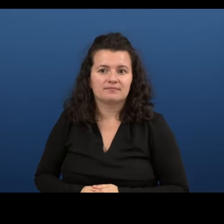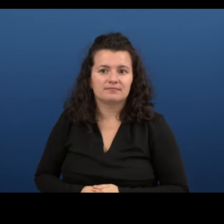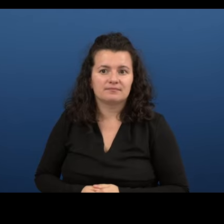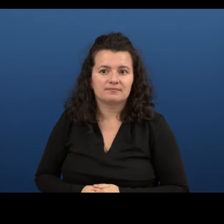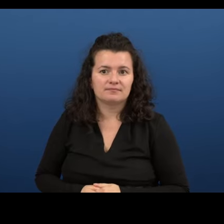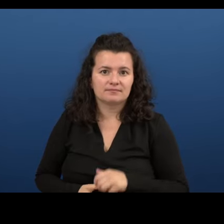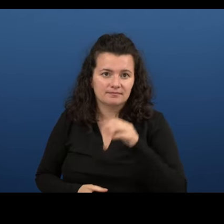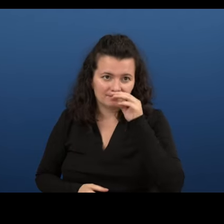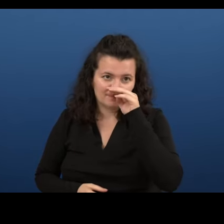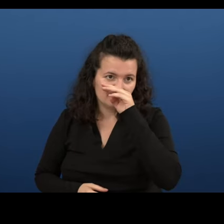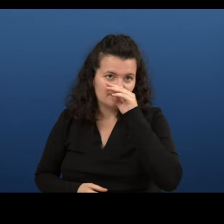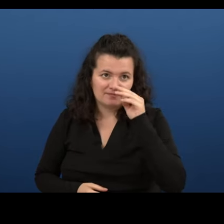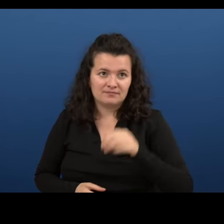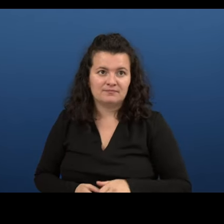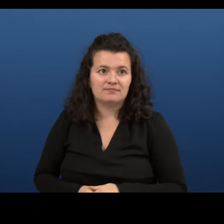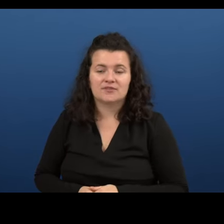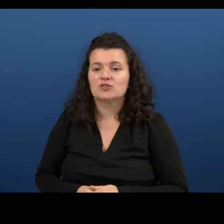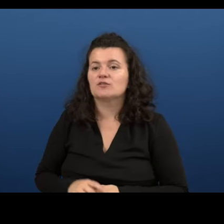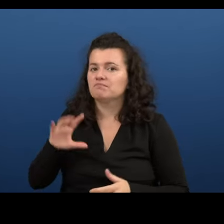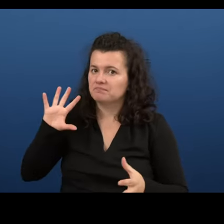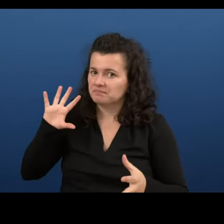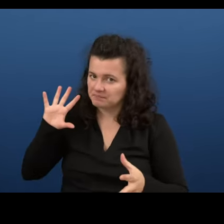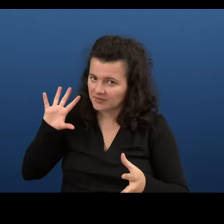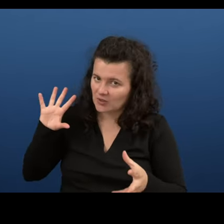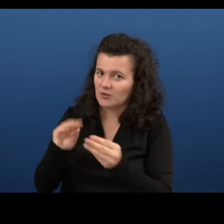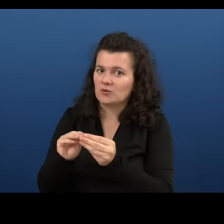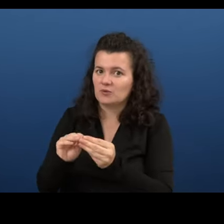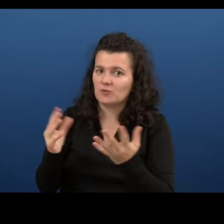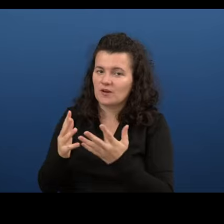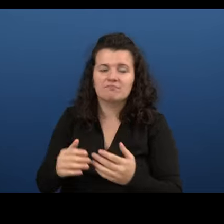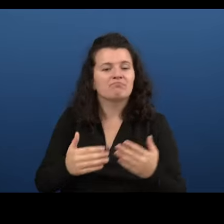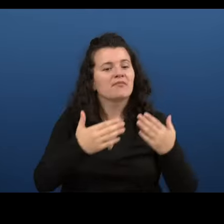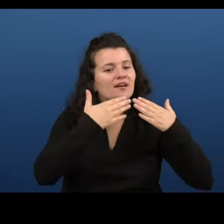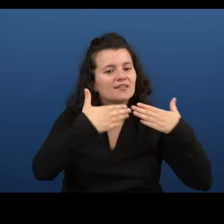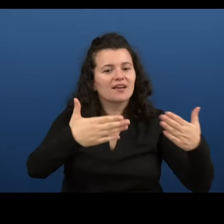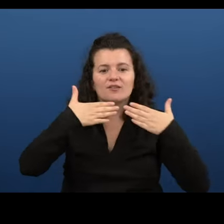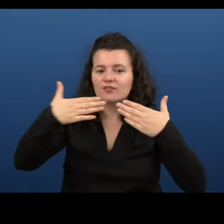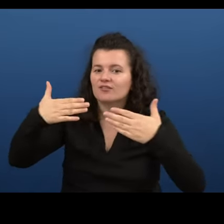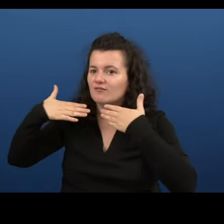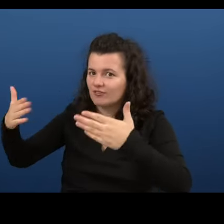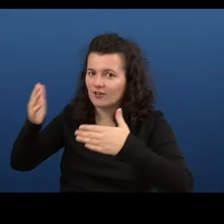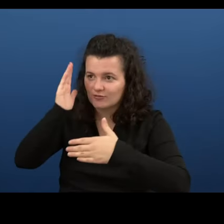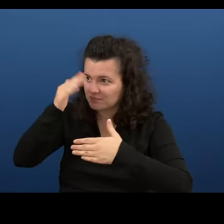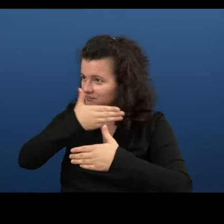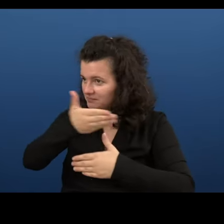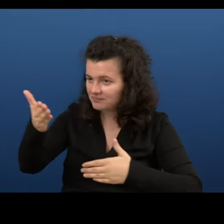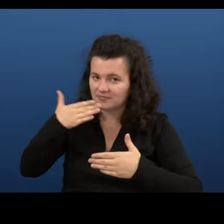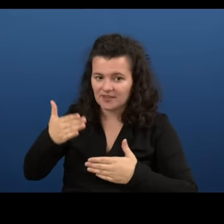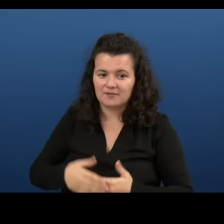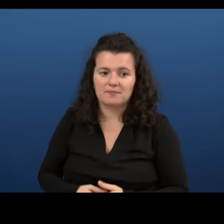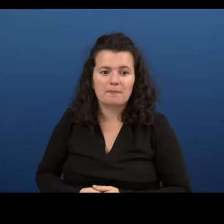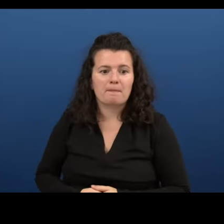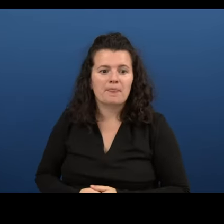is on two different parties are not to constitute Victor toiletries on the on the cap.